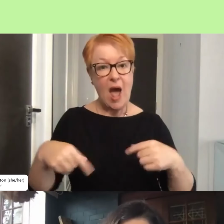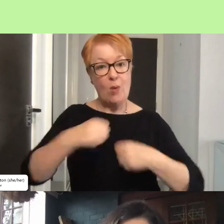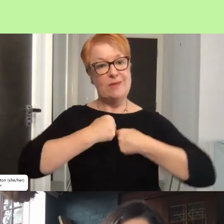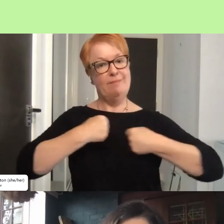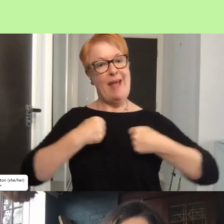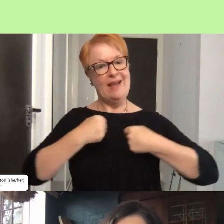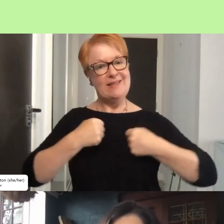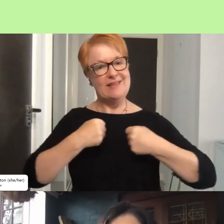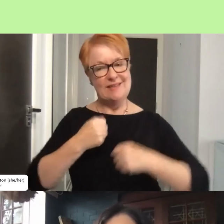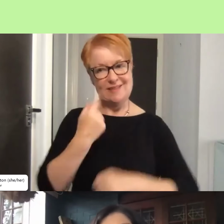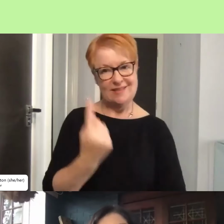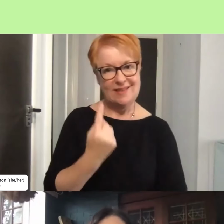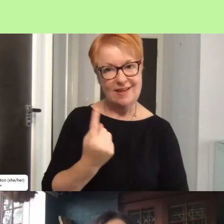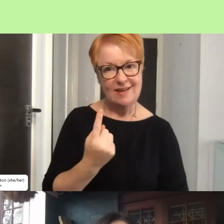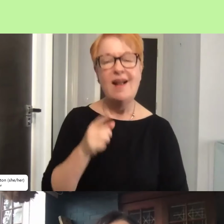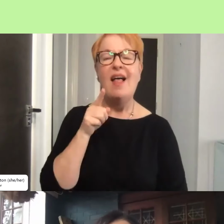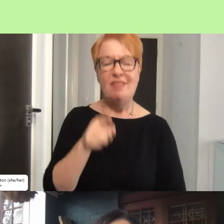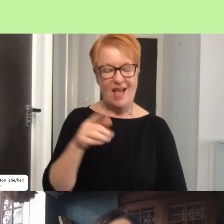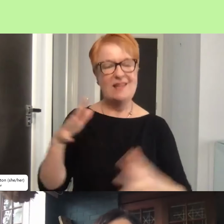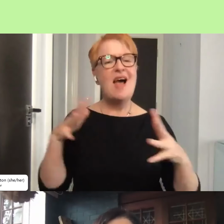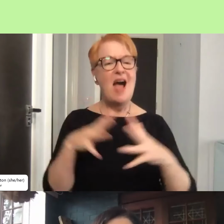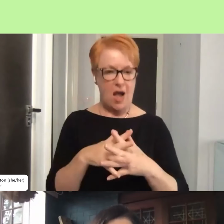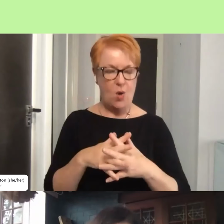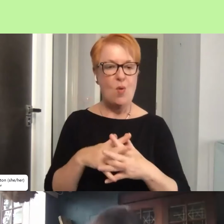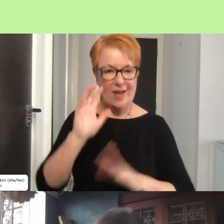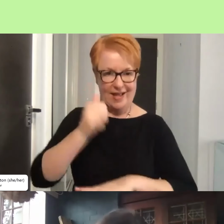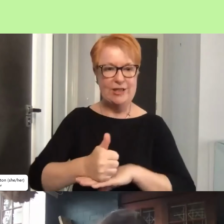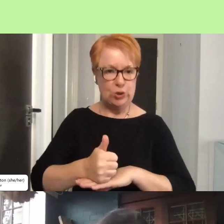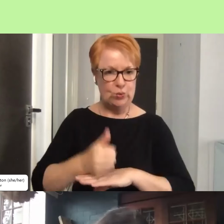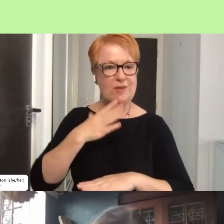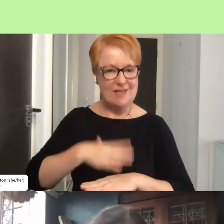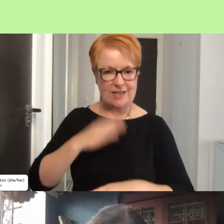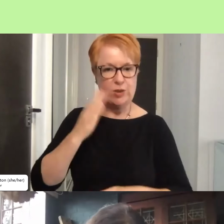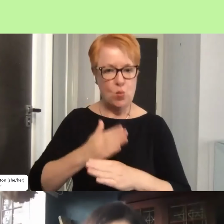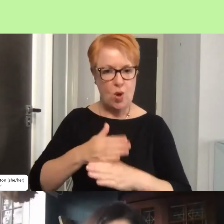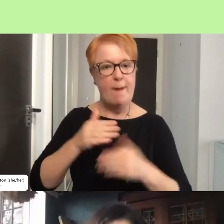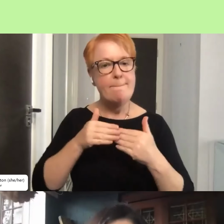And I think that's how institutions need to work much more in relationship to what you said Ahmet.